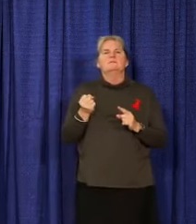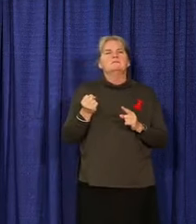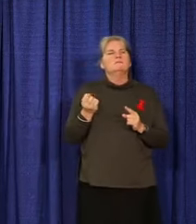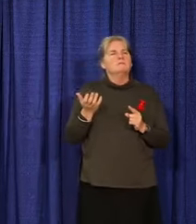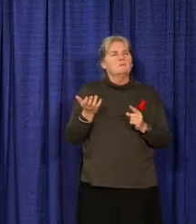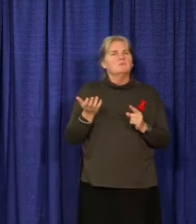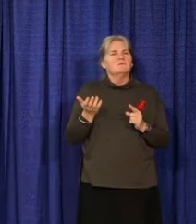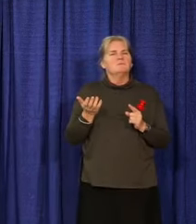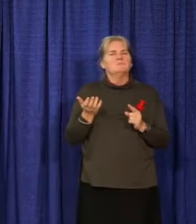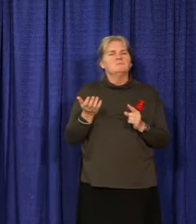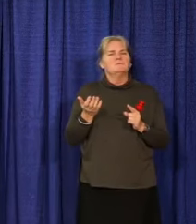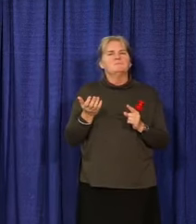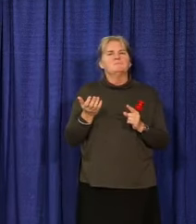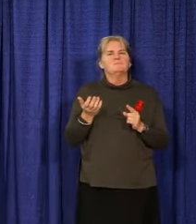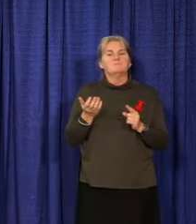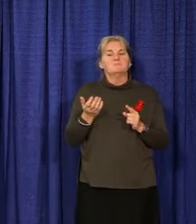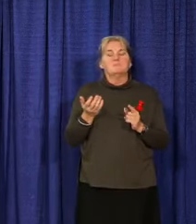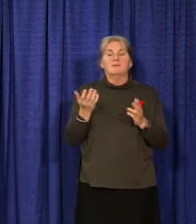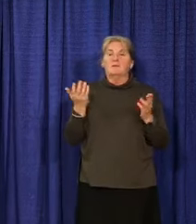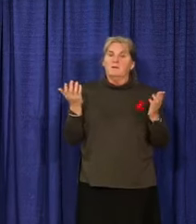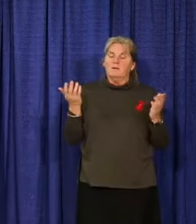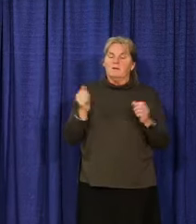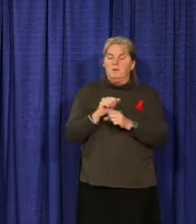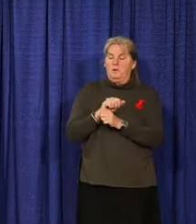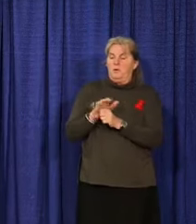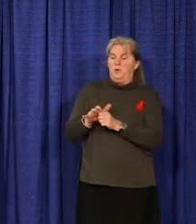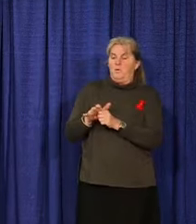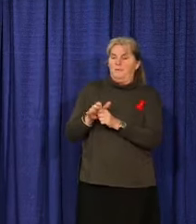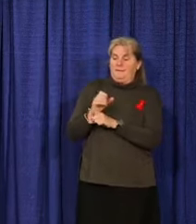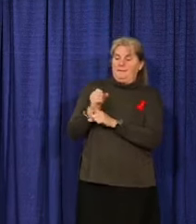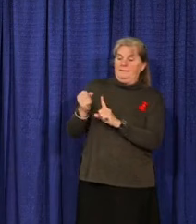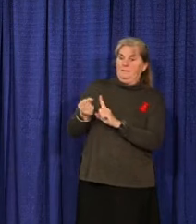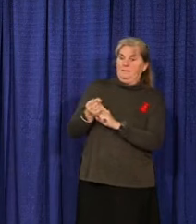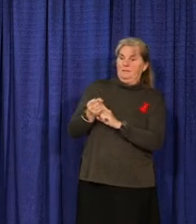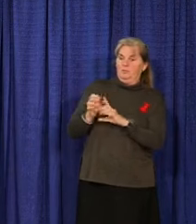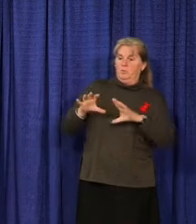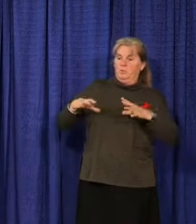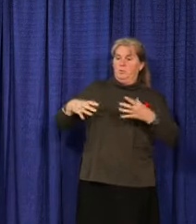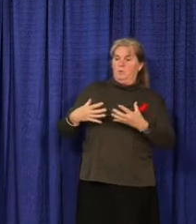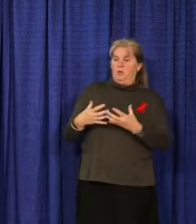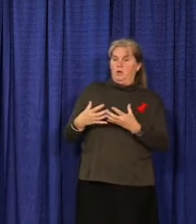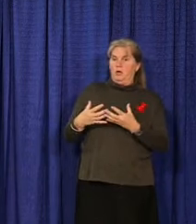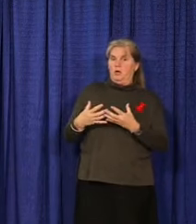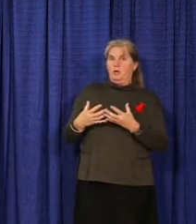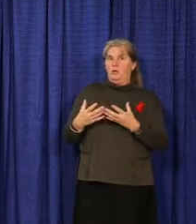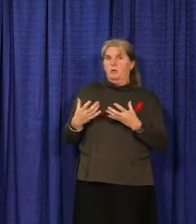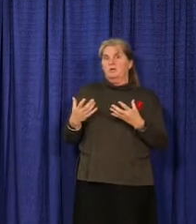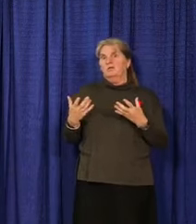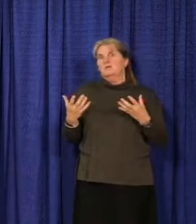that might occur. Of course, during COVID-19, a world pandemic, we might have